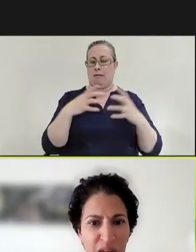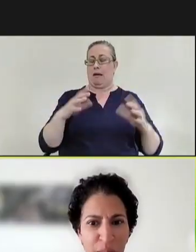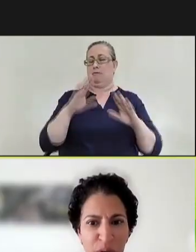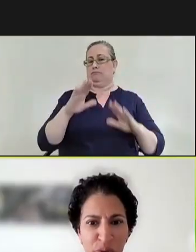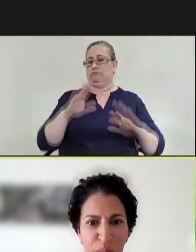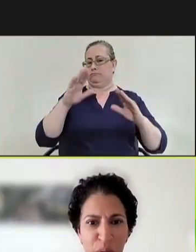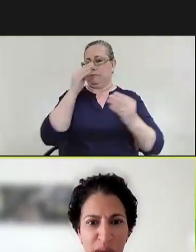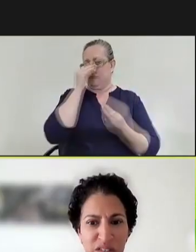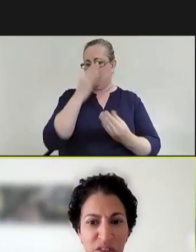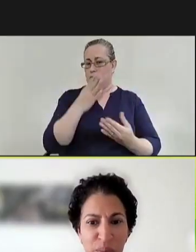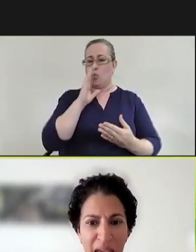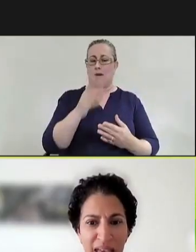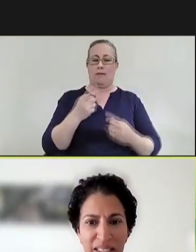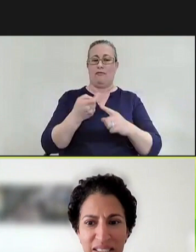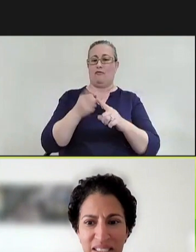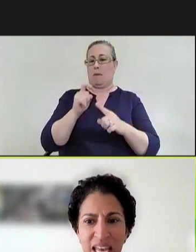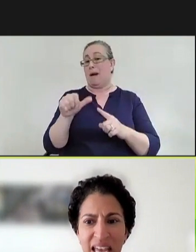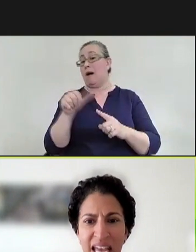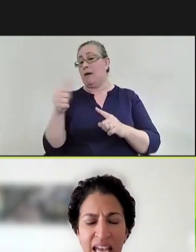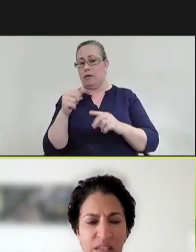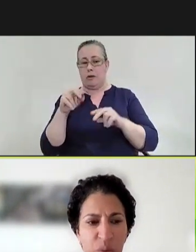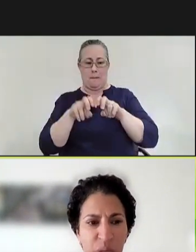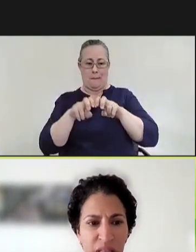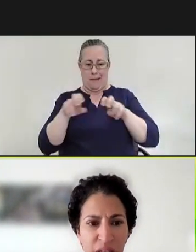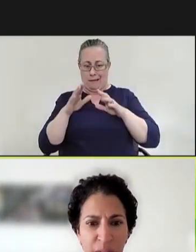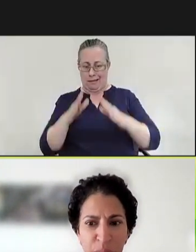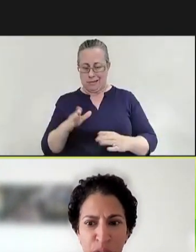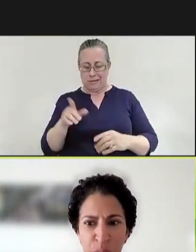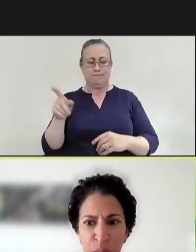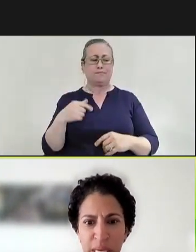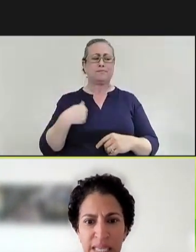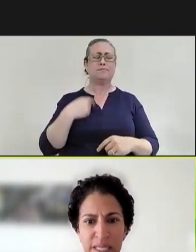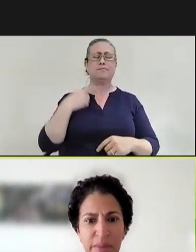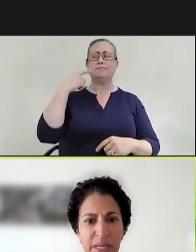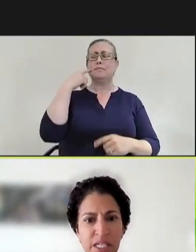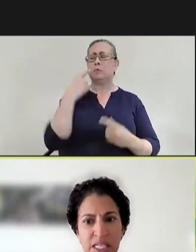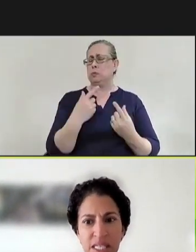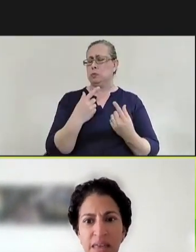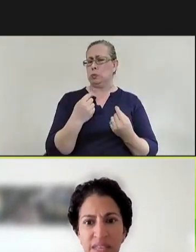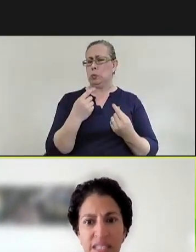coming from the rest of the panelists. And so, what I thought I would do is maybe just set the